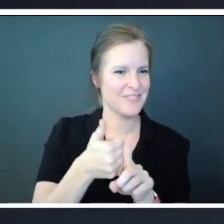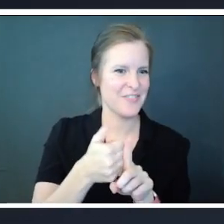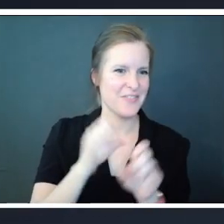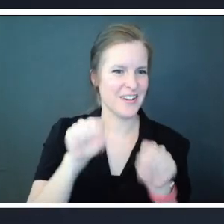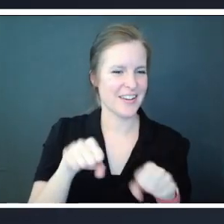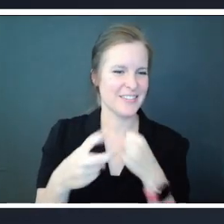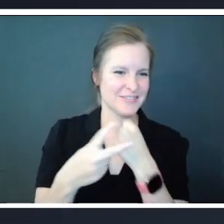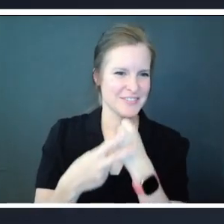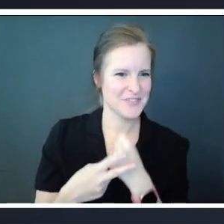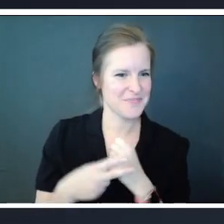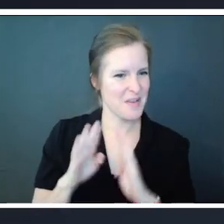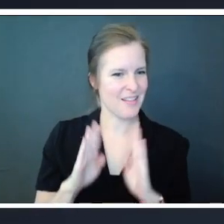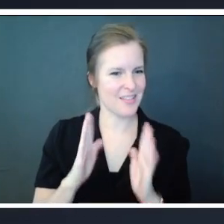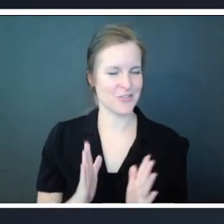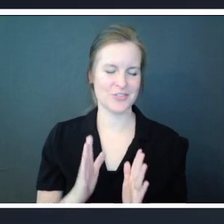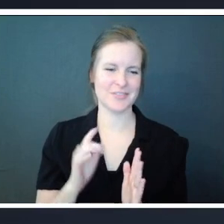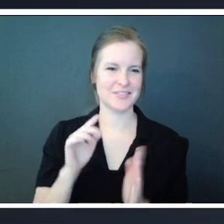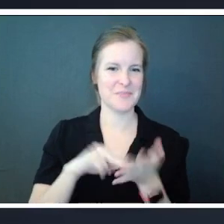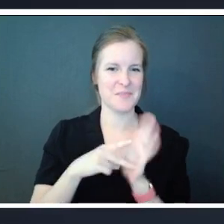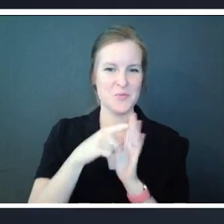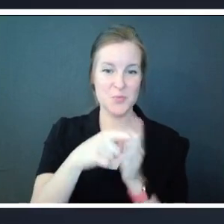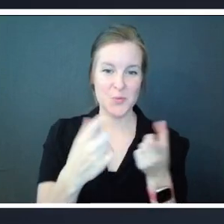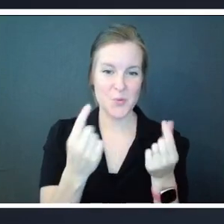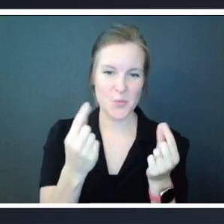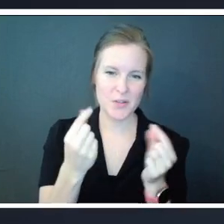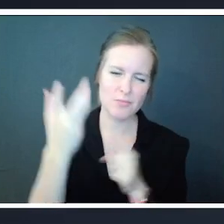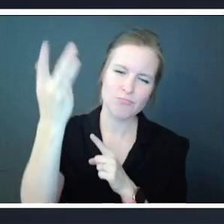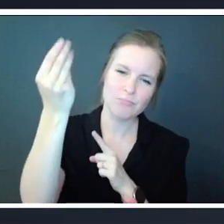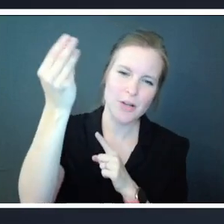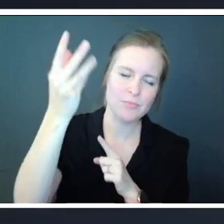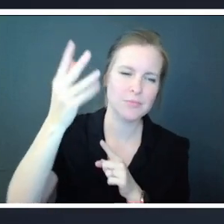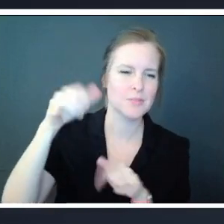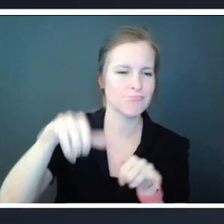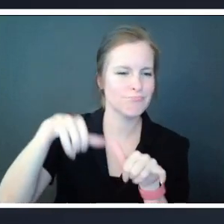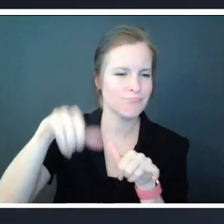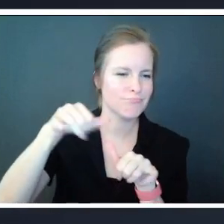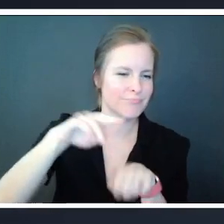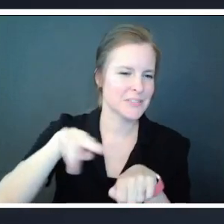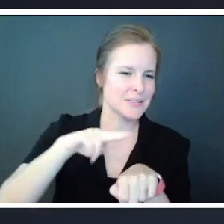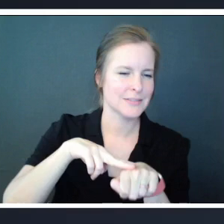and ask questions about what you observe. Learn about the nature all around you and what you can